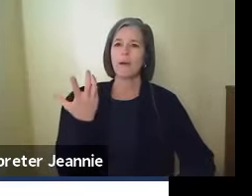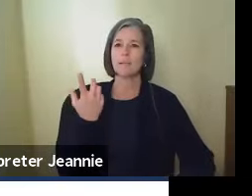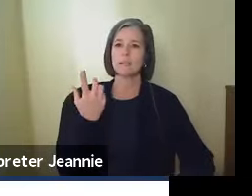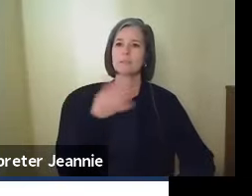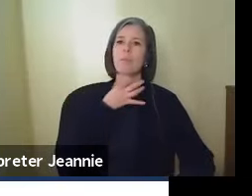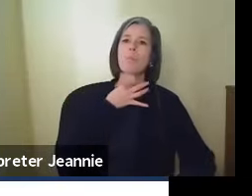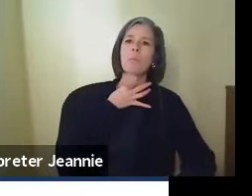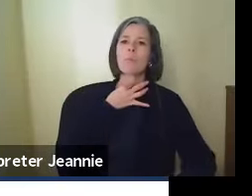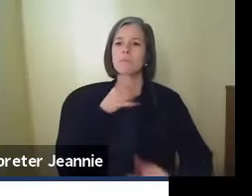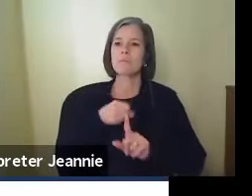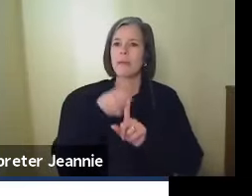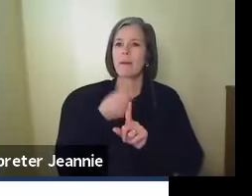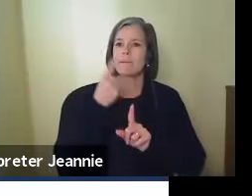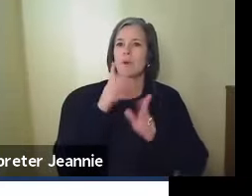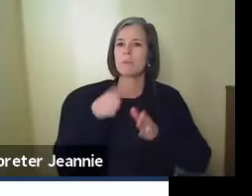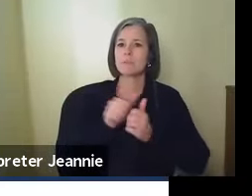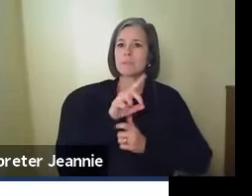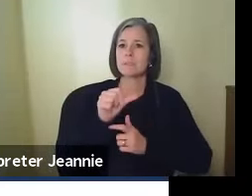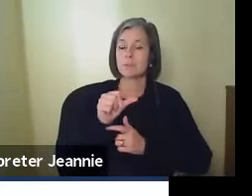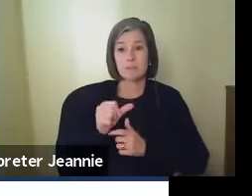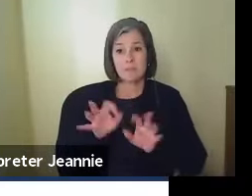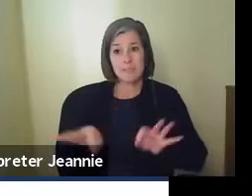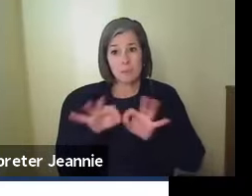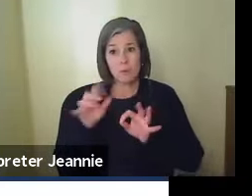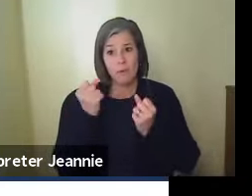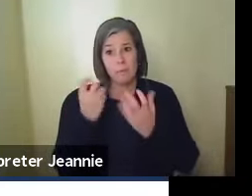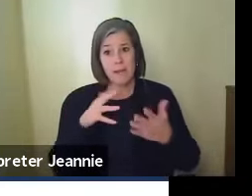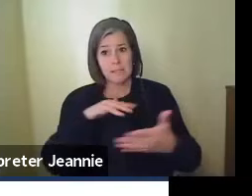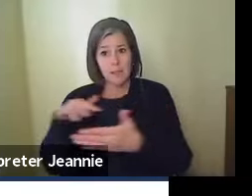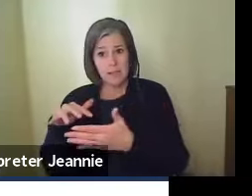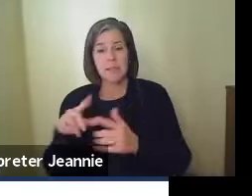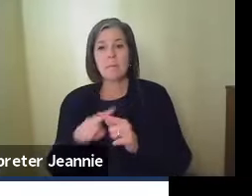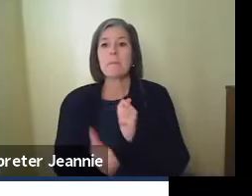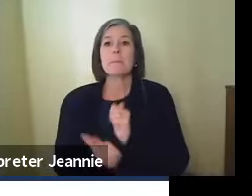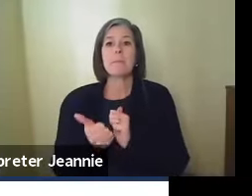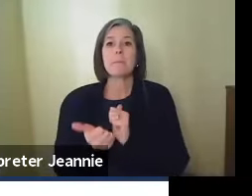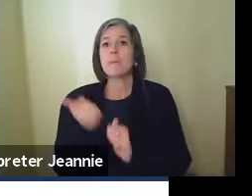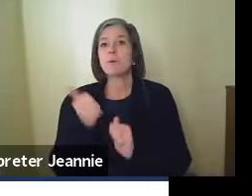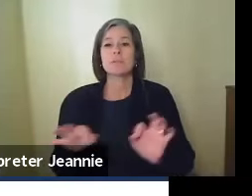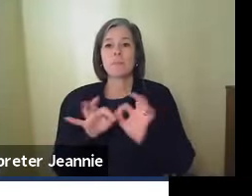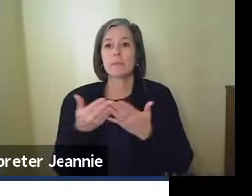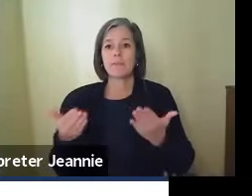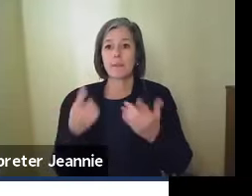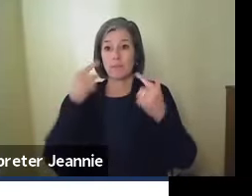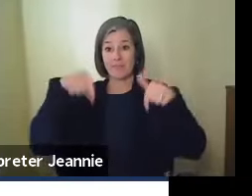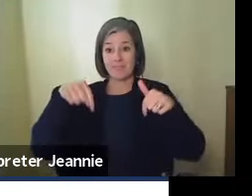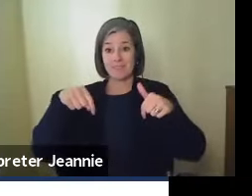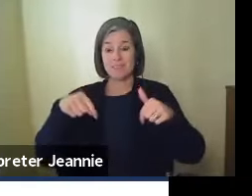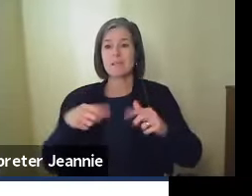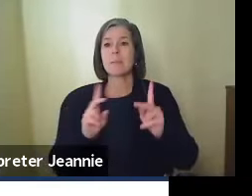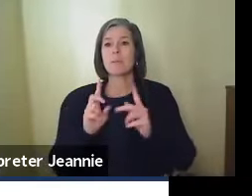the impact for the person with disabilities. That's relevant in the studies. The more relevant thing you want to ask here is people with chronic health